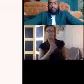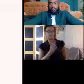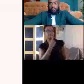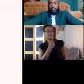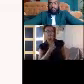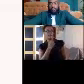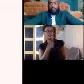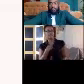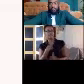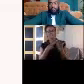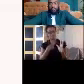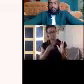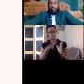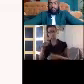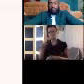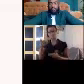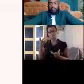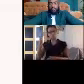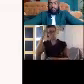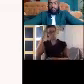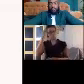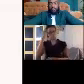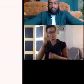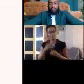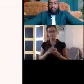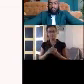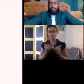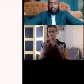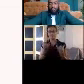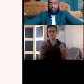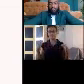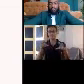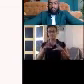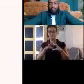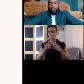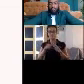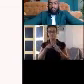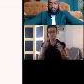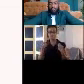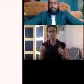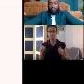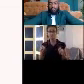So, that is coming to an end here, where we just want to remind you that equity is removal